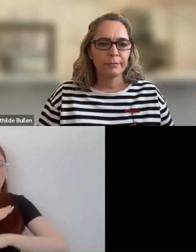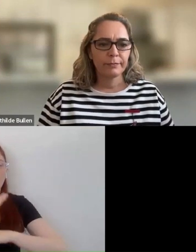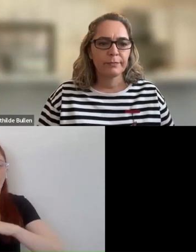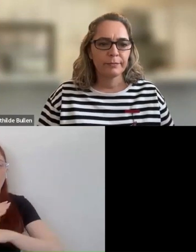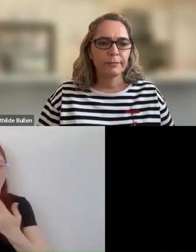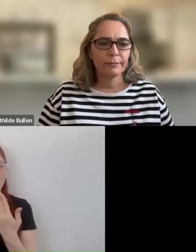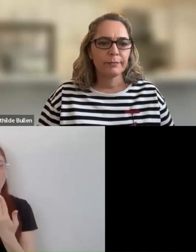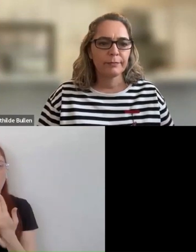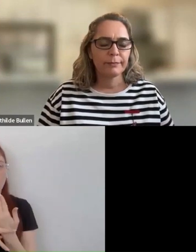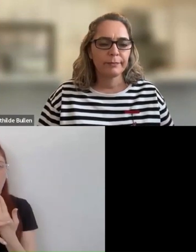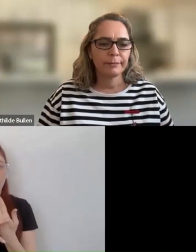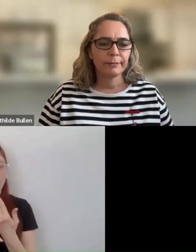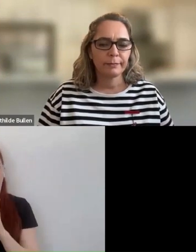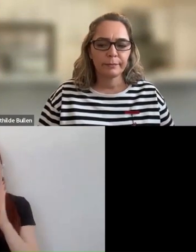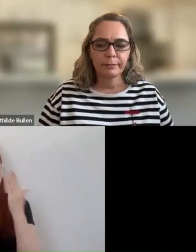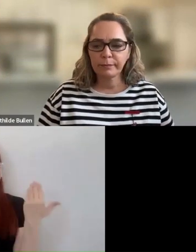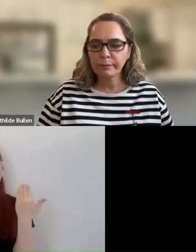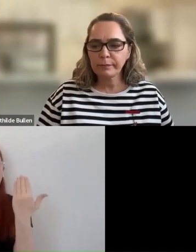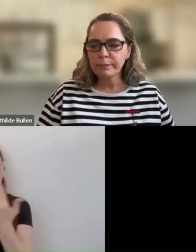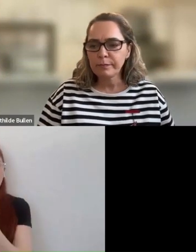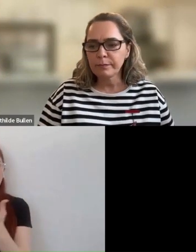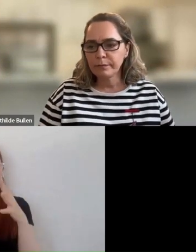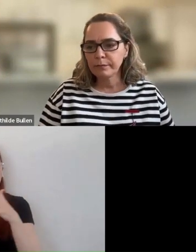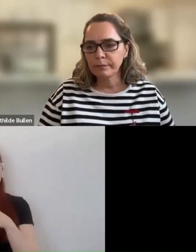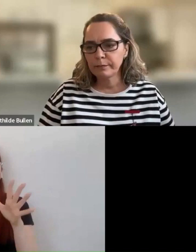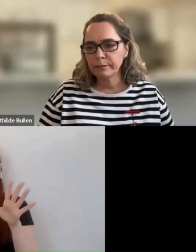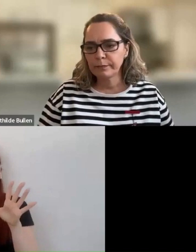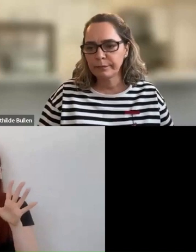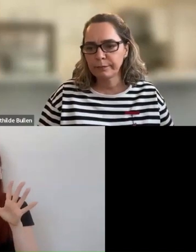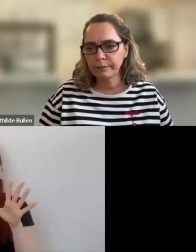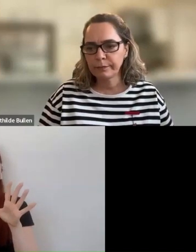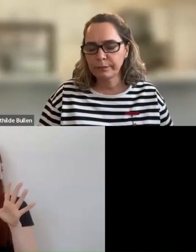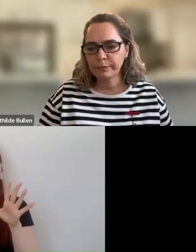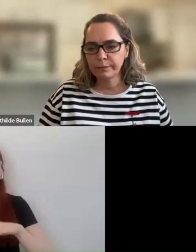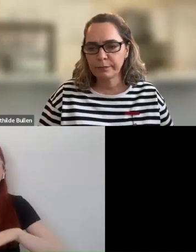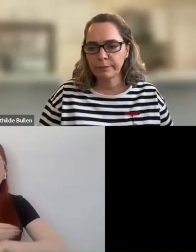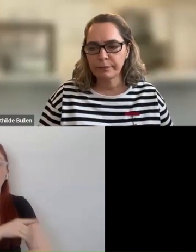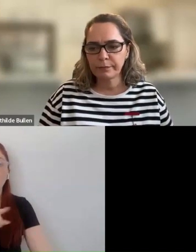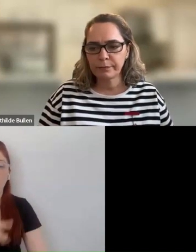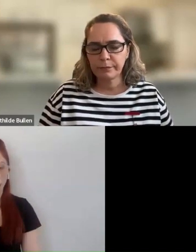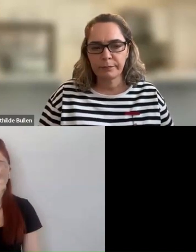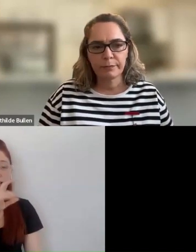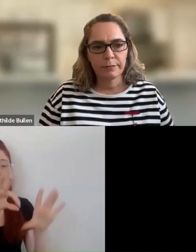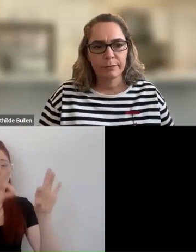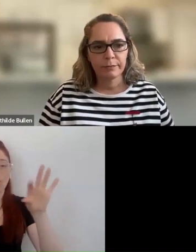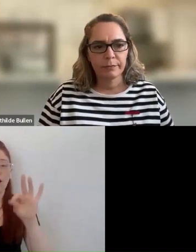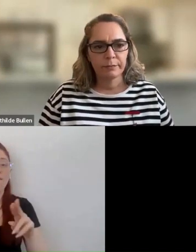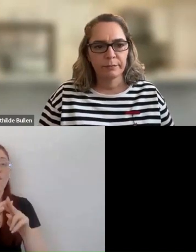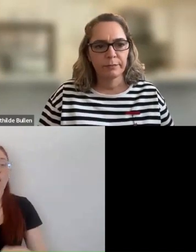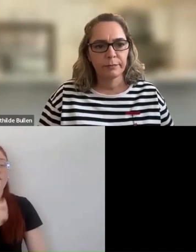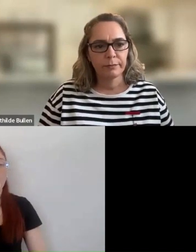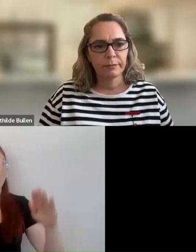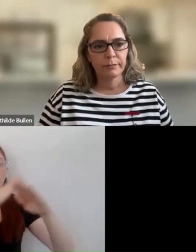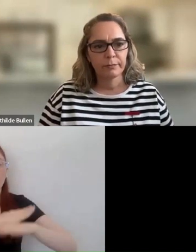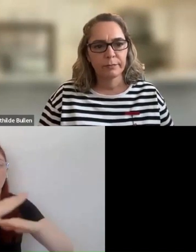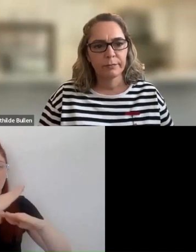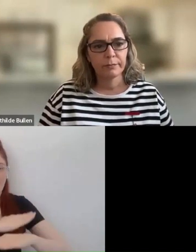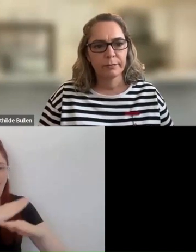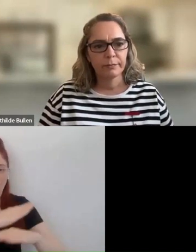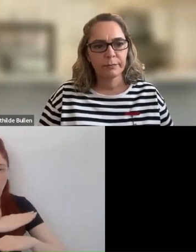Western Australia. Prior to this she was the Senior Curator of First Nations Art at Sydney's Museum of Contemporary Art for